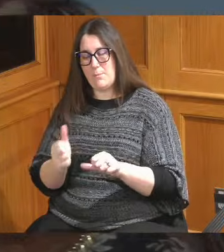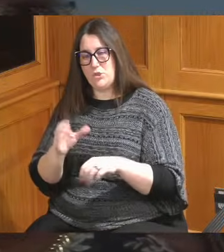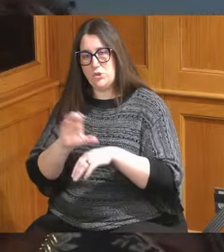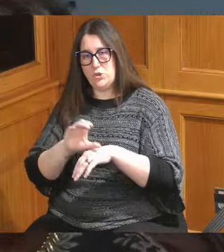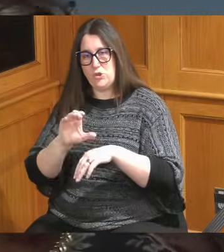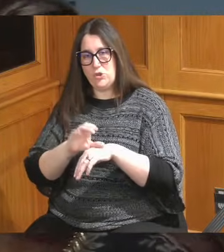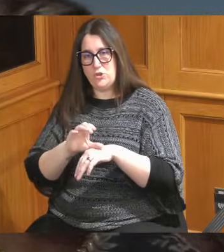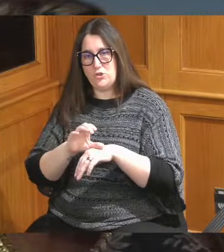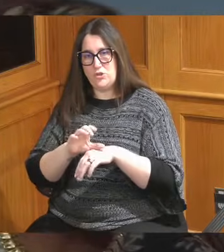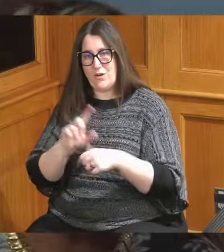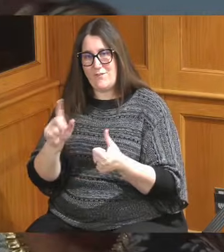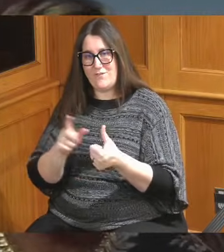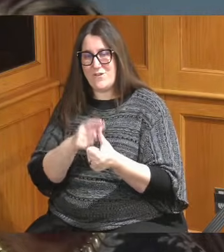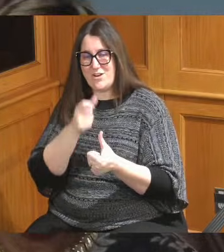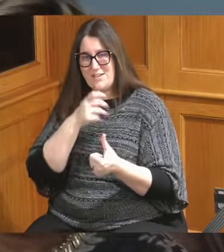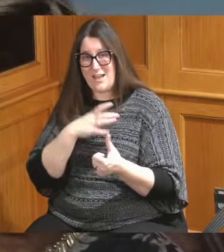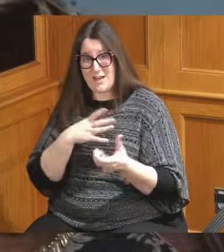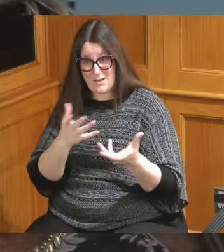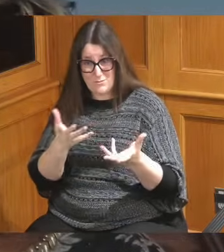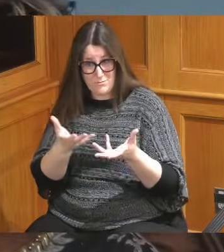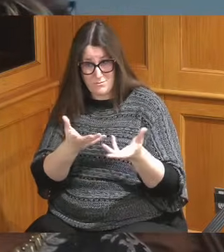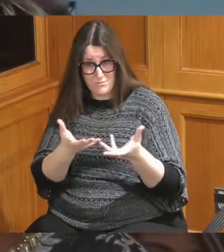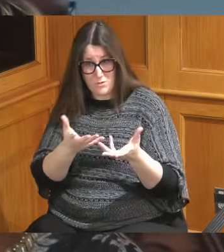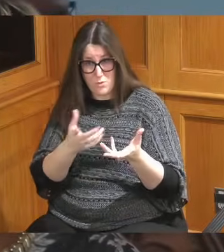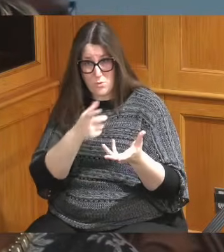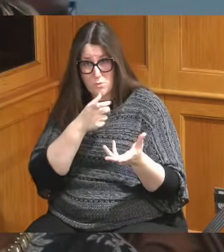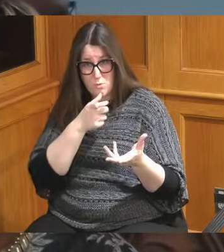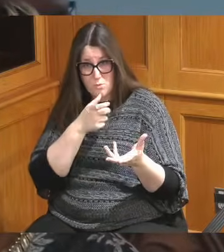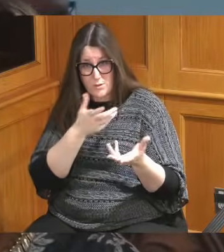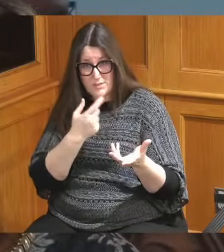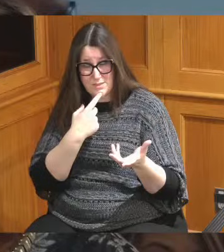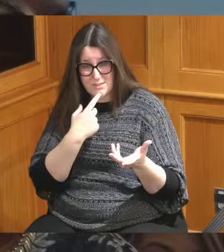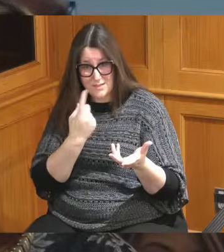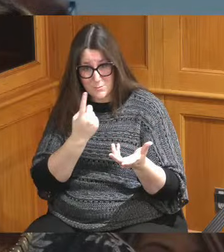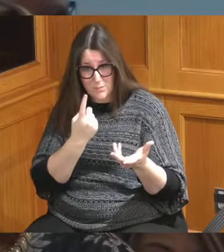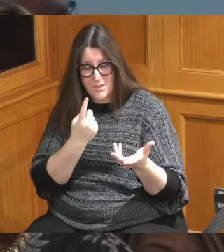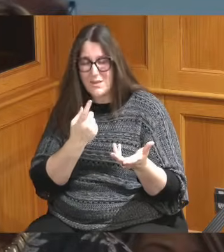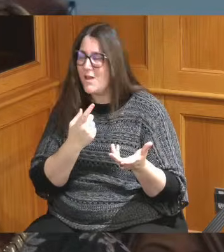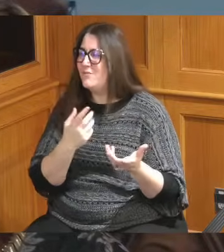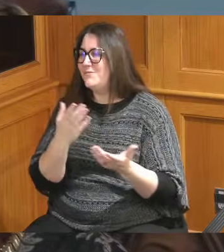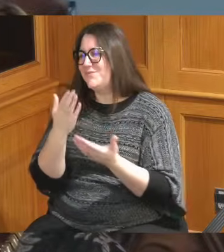all anyone want to say something? Well, we first would like to thank Vice President Ree for even